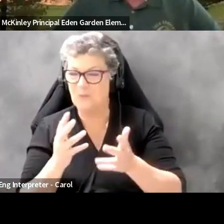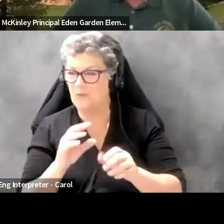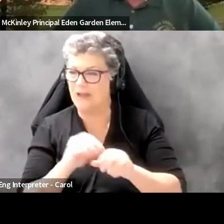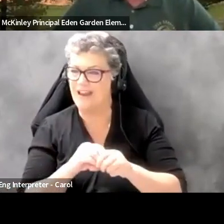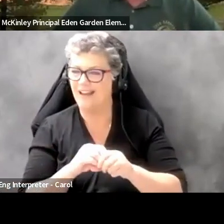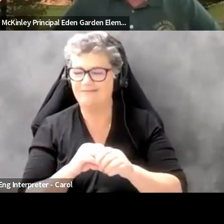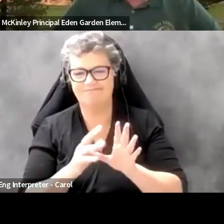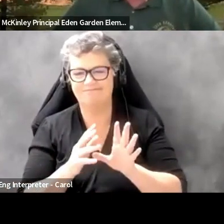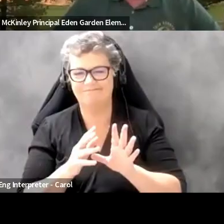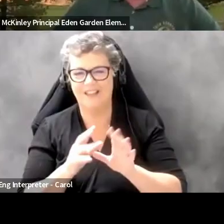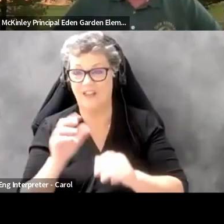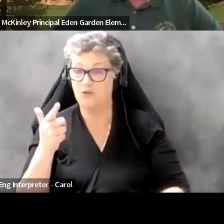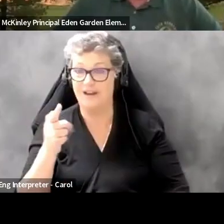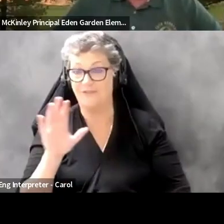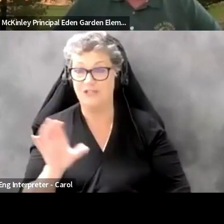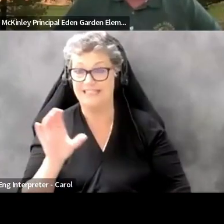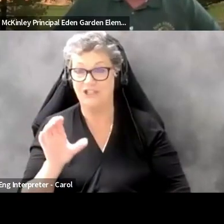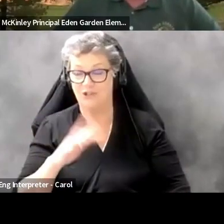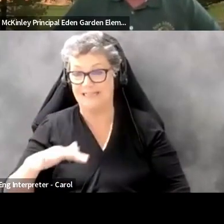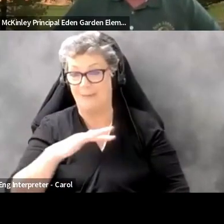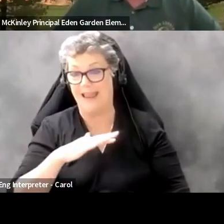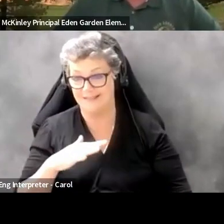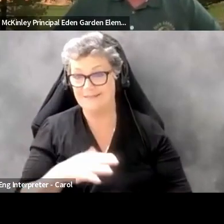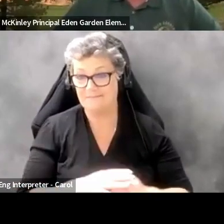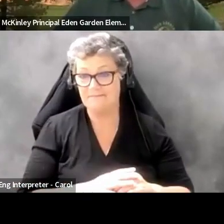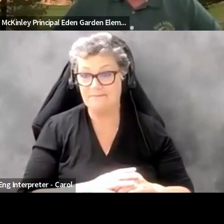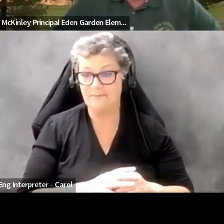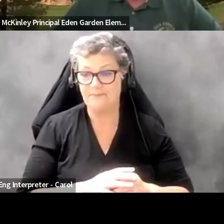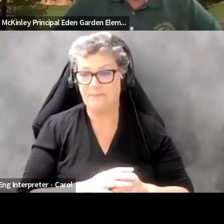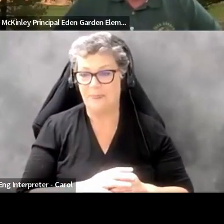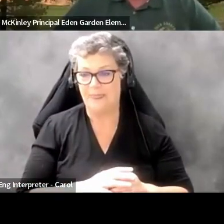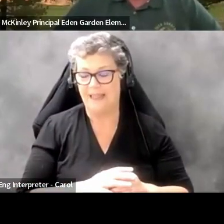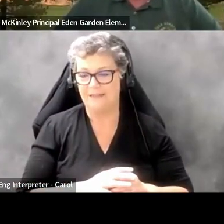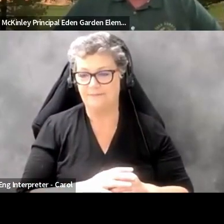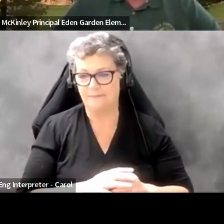was said the 21st century space of this you know that and but I think it's really exciting and